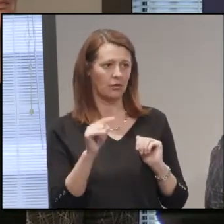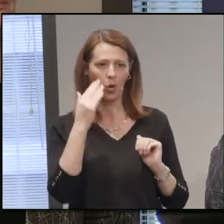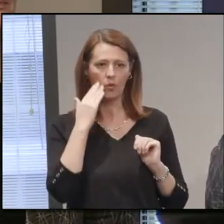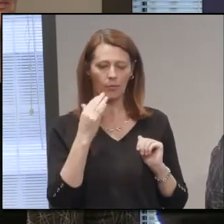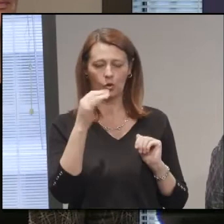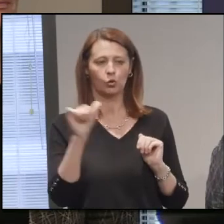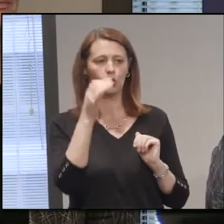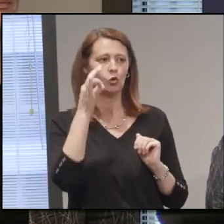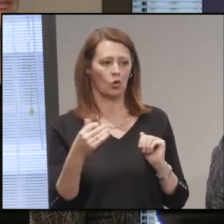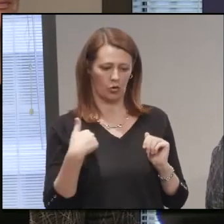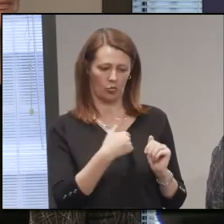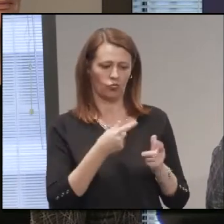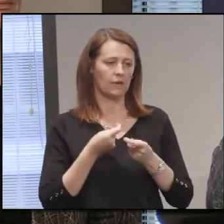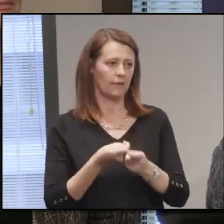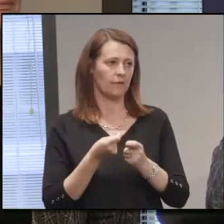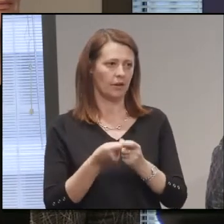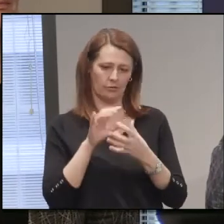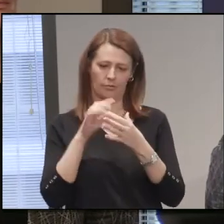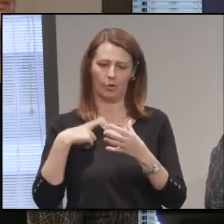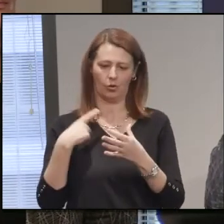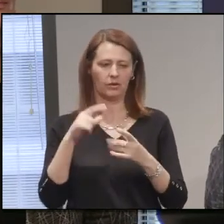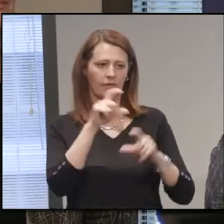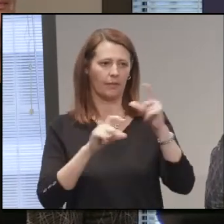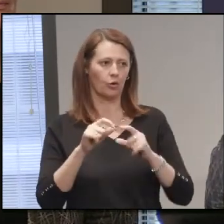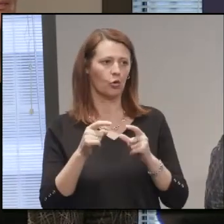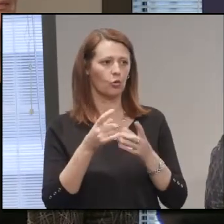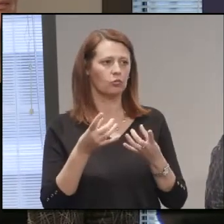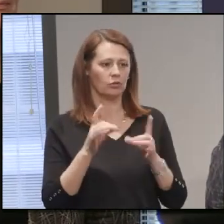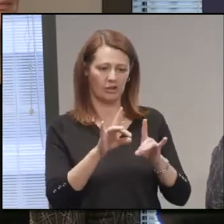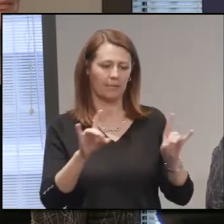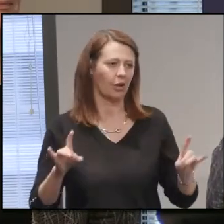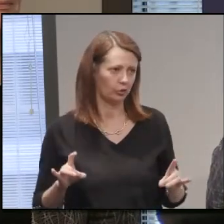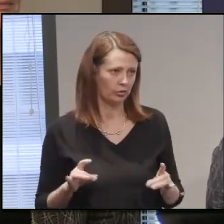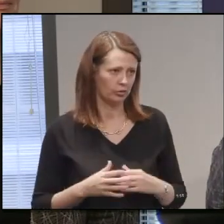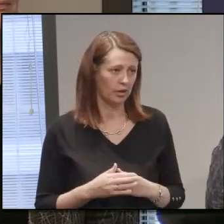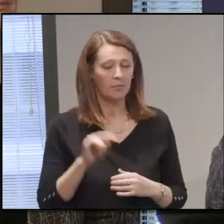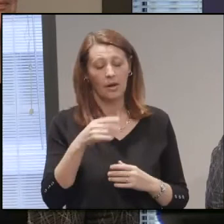breastfeed related to chemical contamination, although there are some circumstances where that